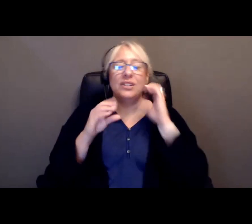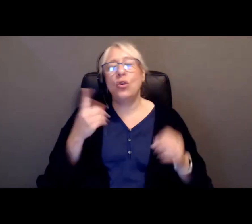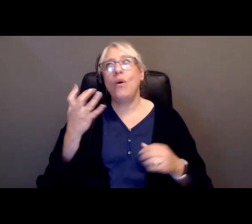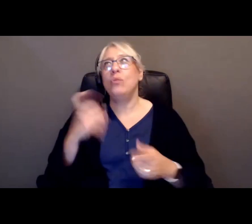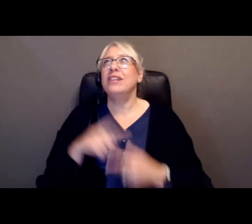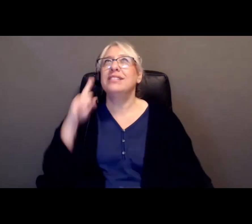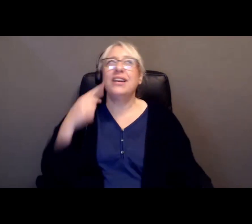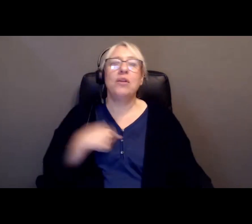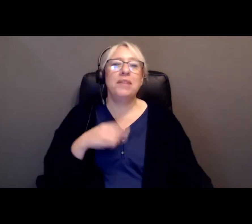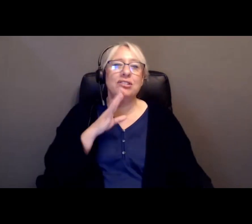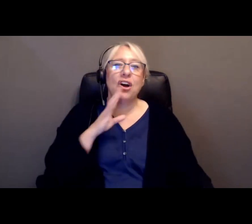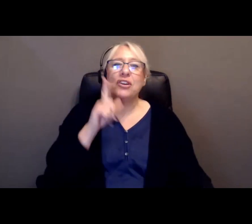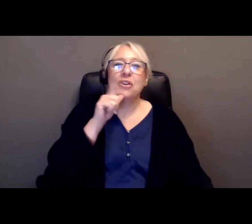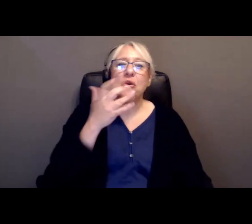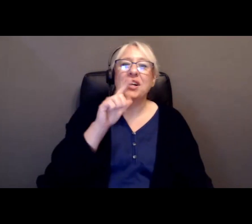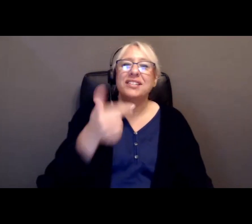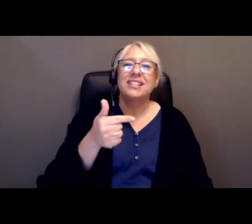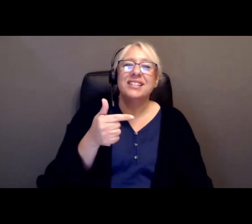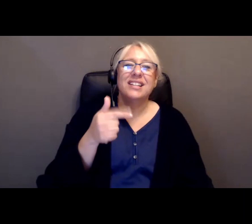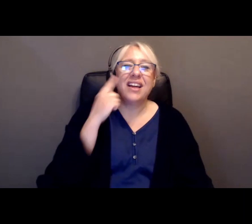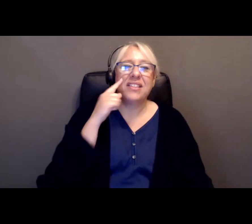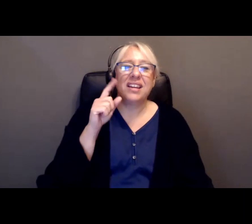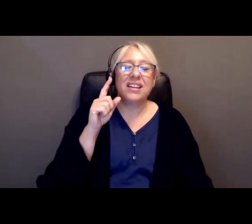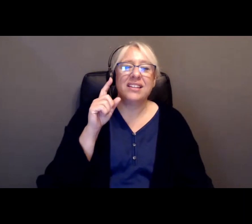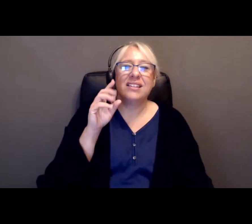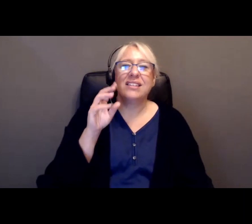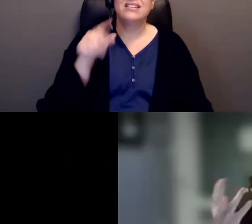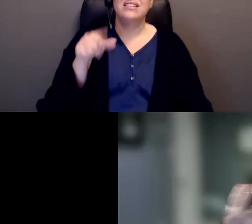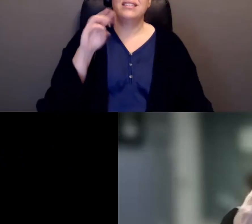wanted to contribute? I think I heard a sound. >> MAGGIE DOHERTY-GILBERT: I just, as you're